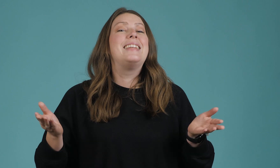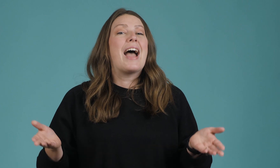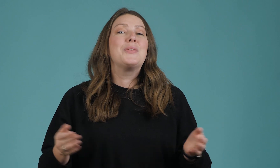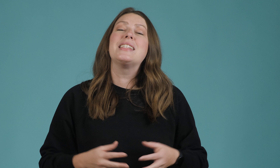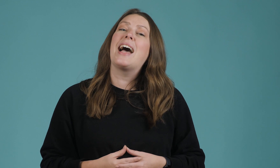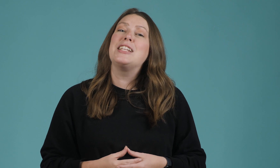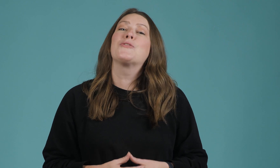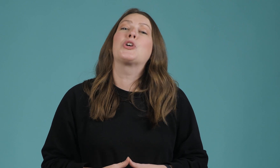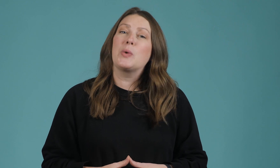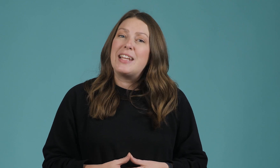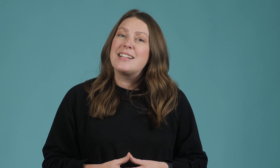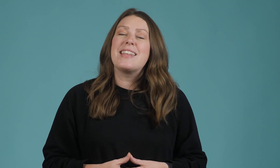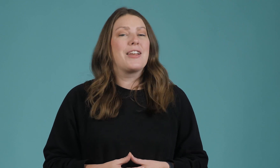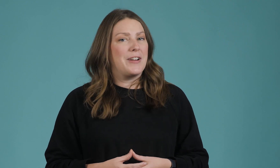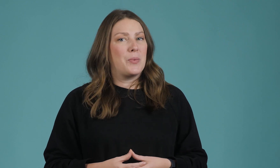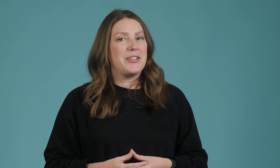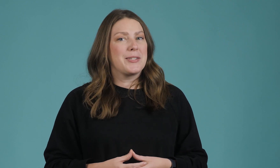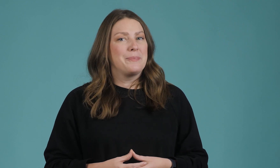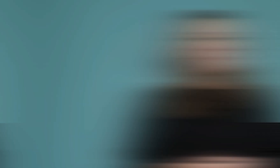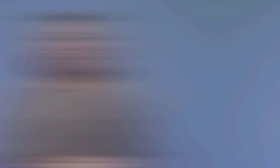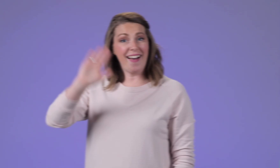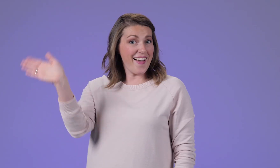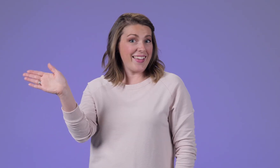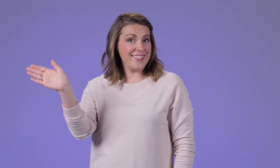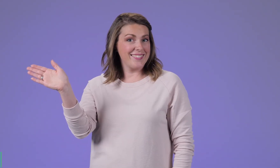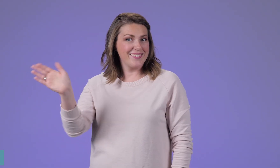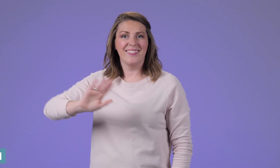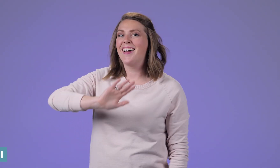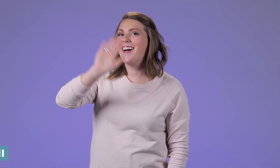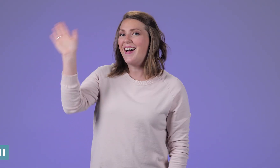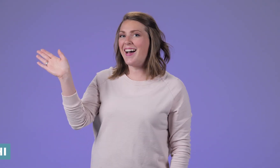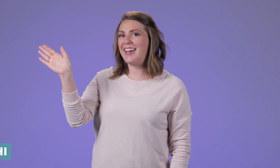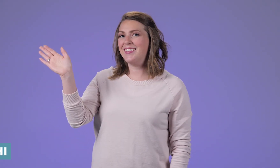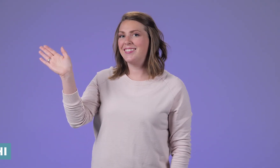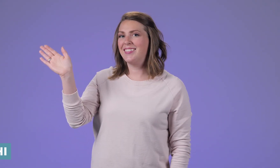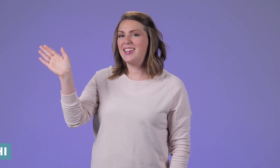Now two signs for greetings and farewell. Hi. Hi.